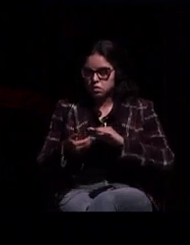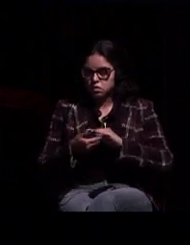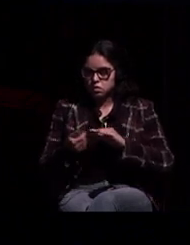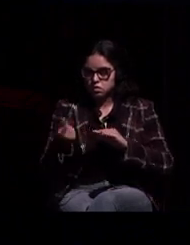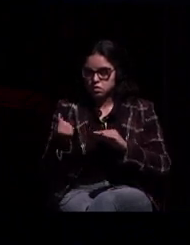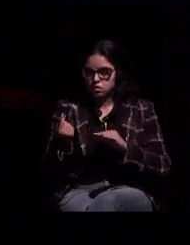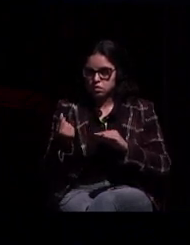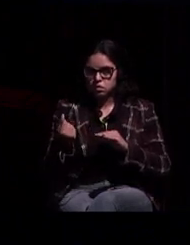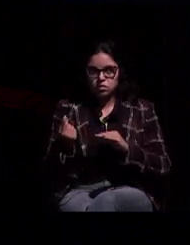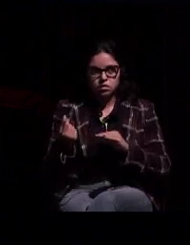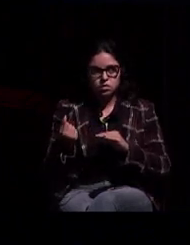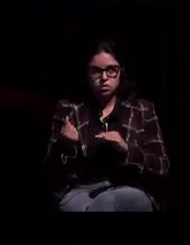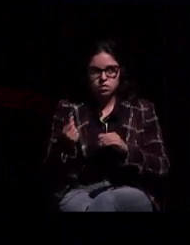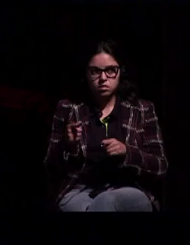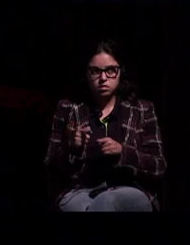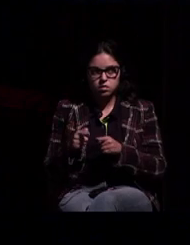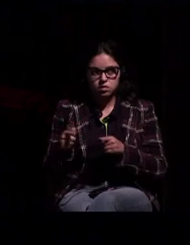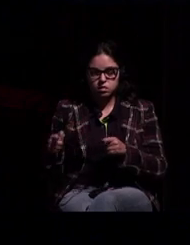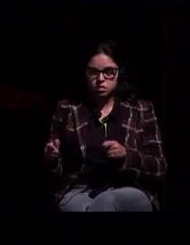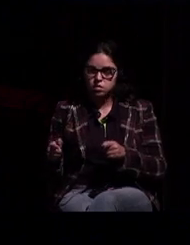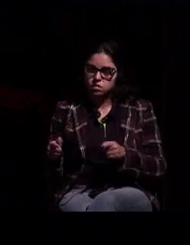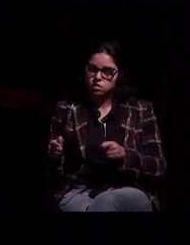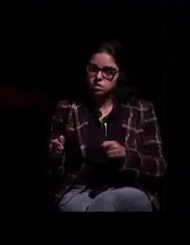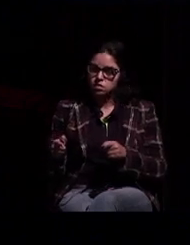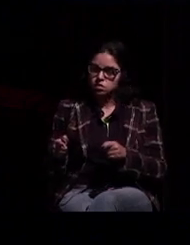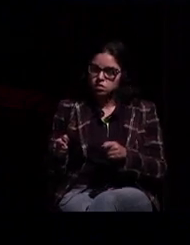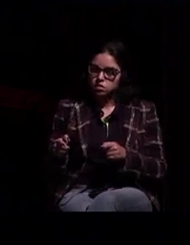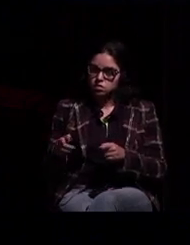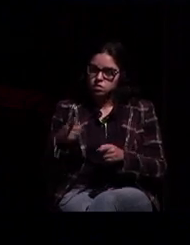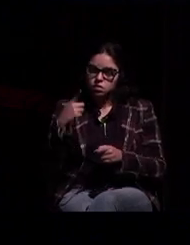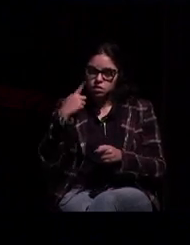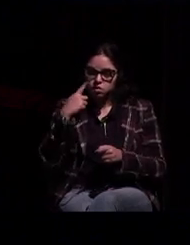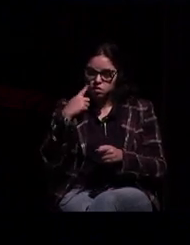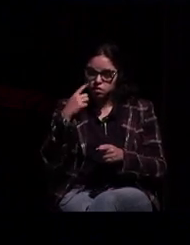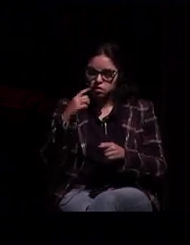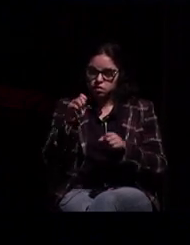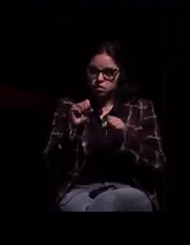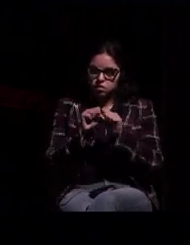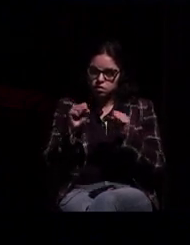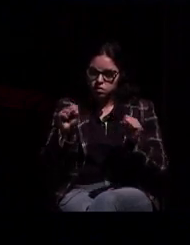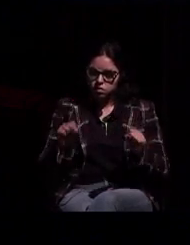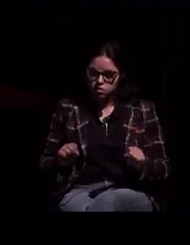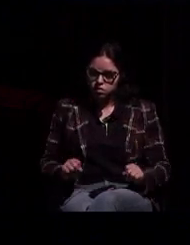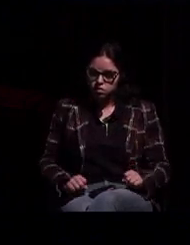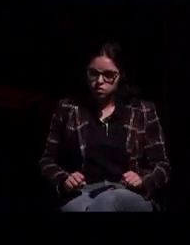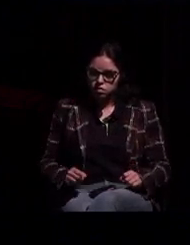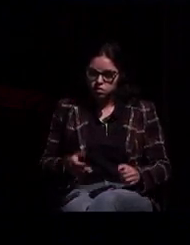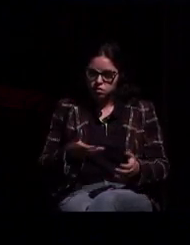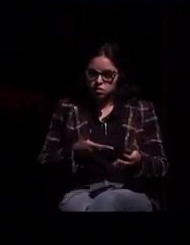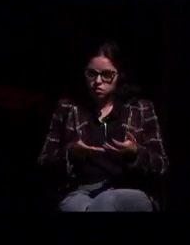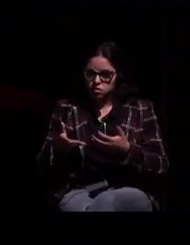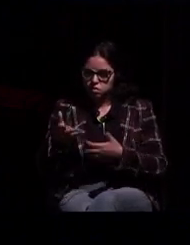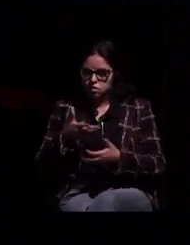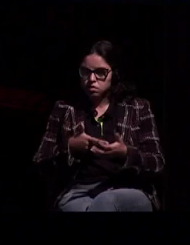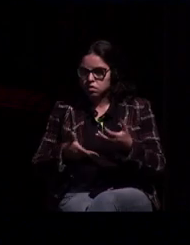We have also seen an increase in intermediation systems and how large groups have been gaining weight